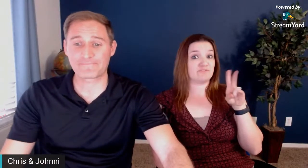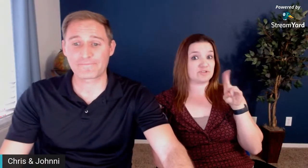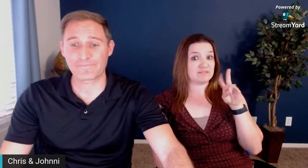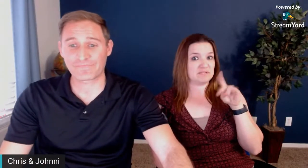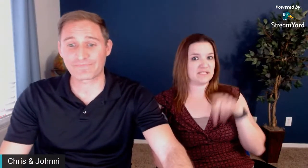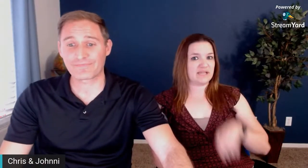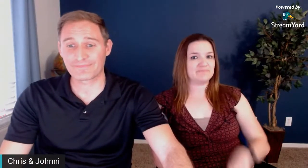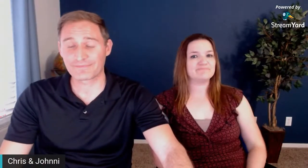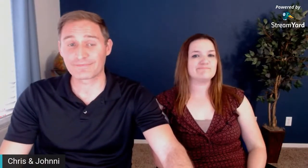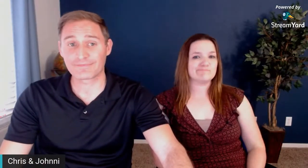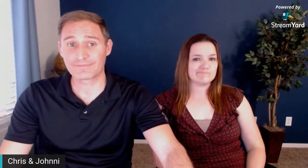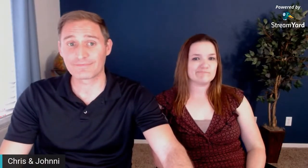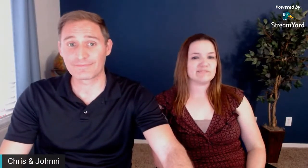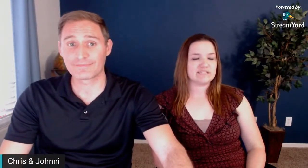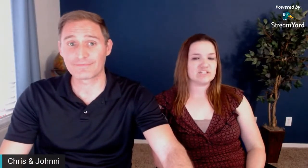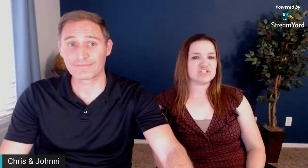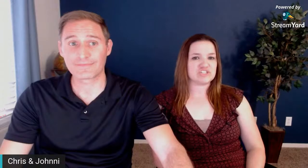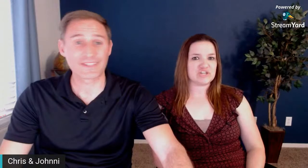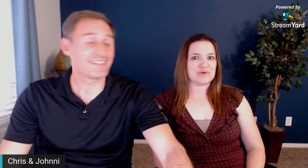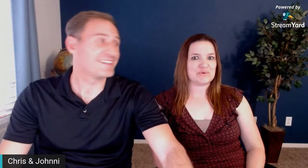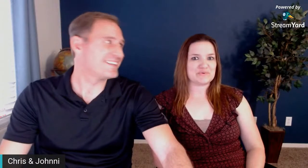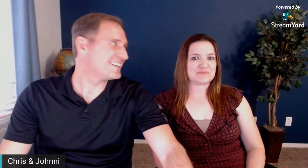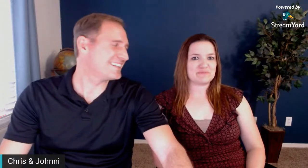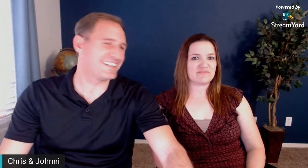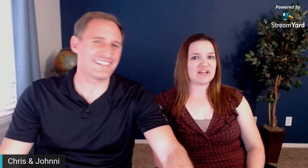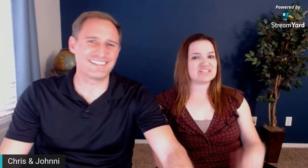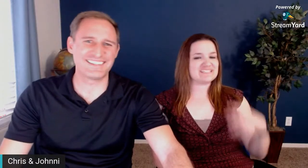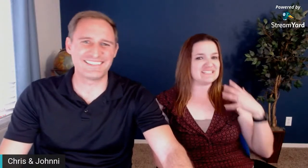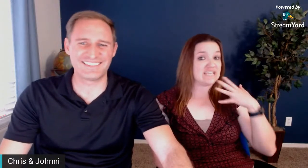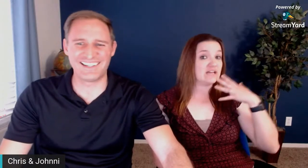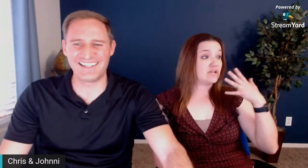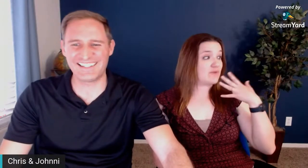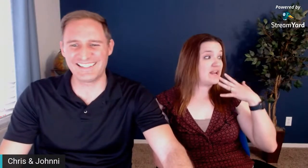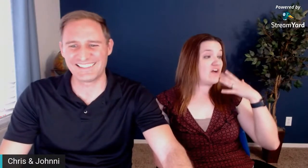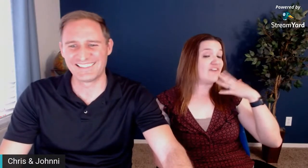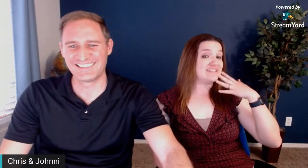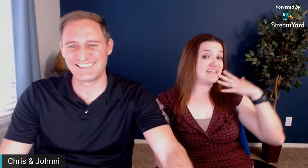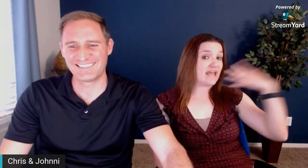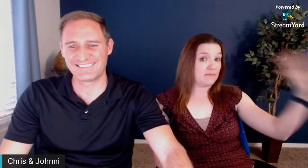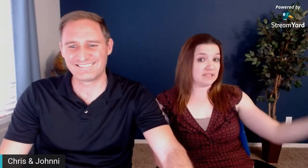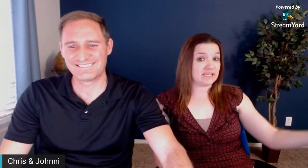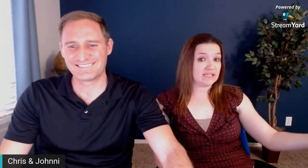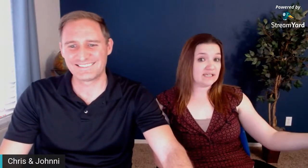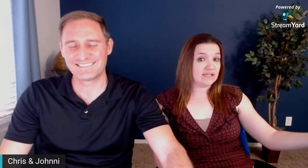the first and middle name she knows but if i just yell like right now if i said emily